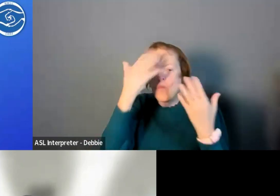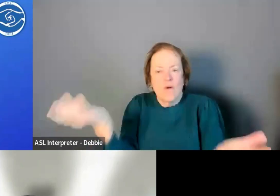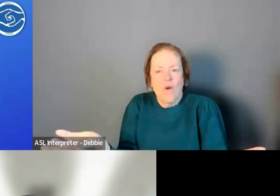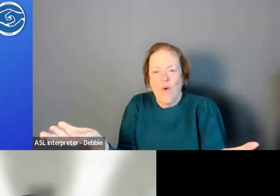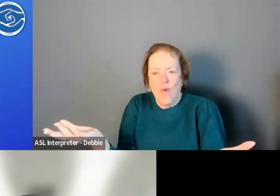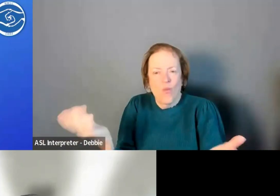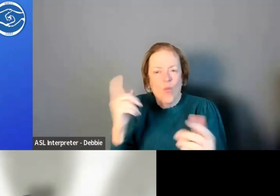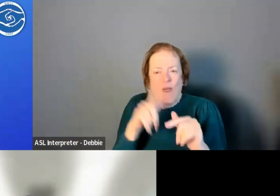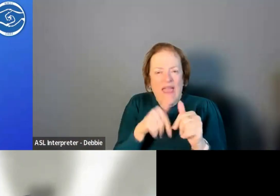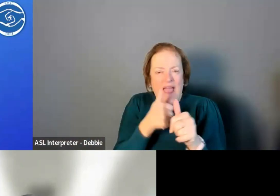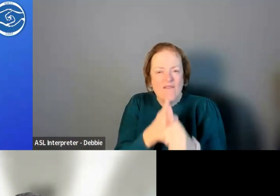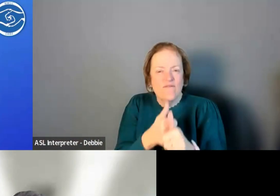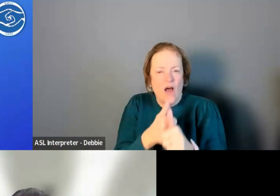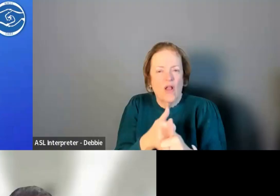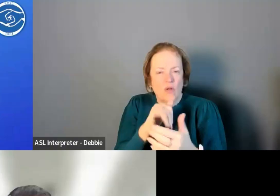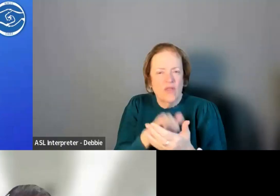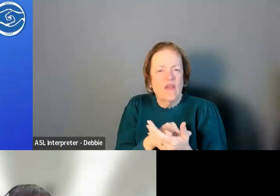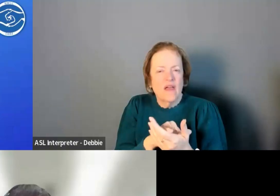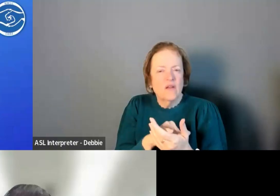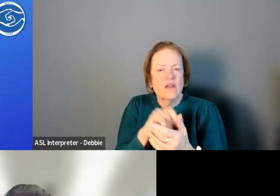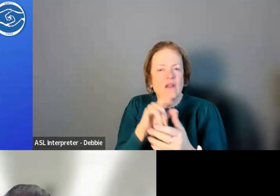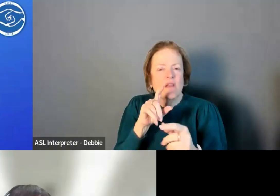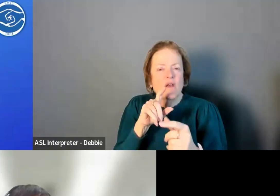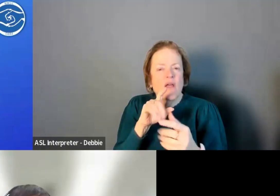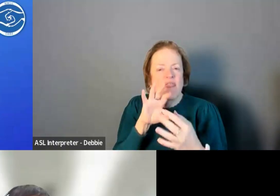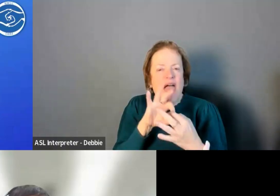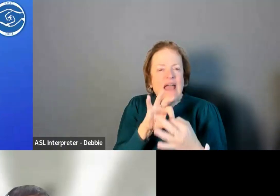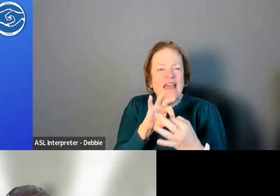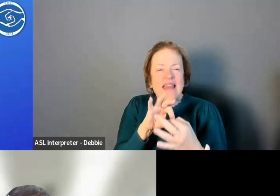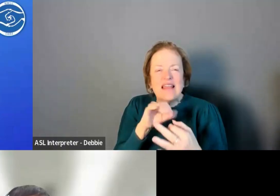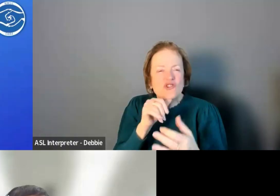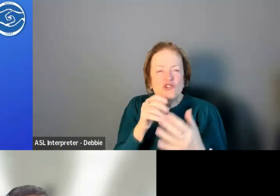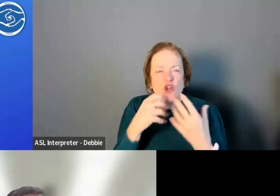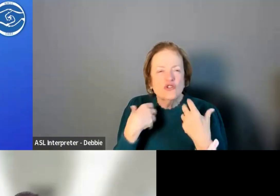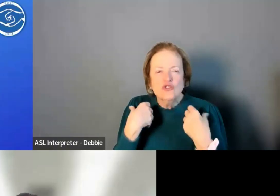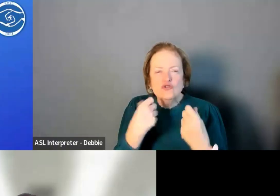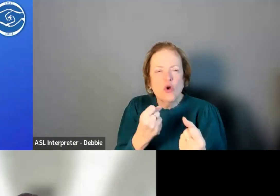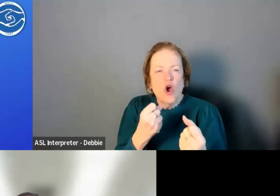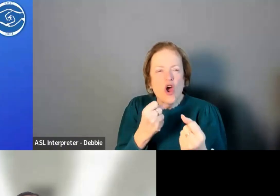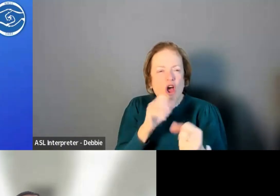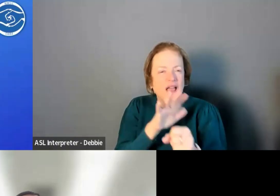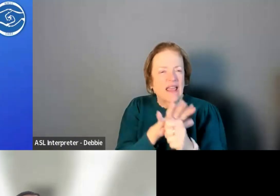you do not have that we do not we do not feel this connection is strong enough, or what's the word I am looking for?